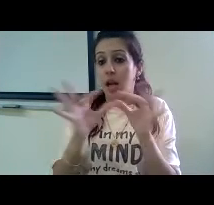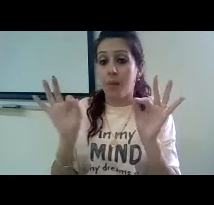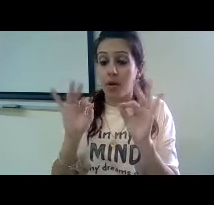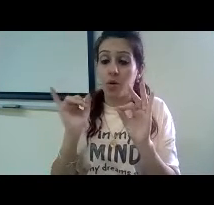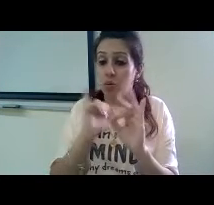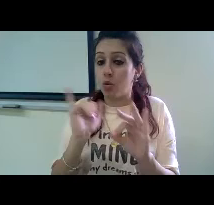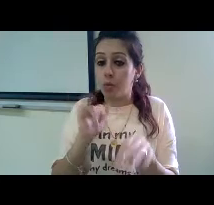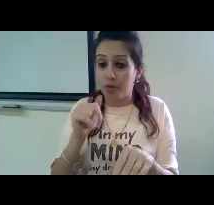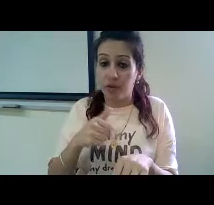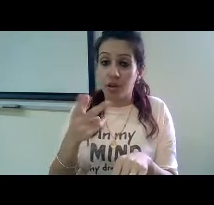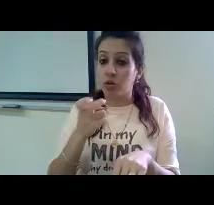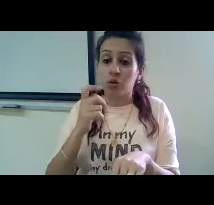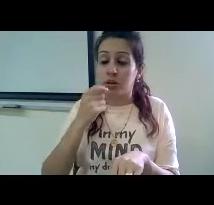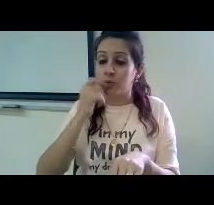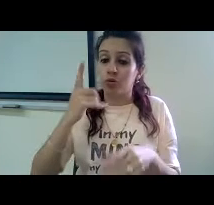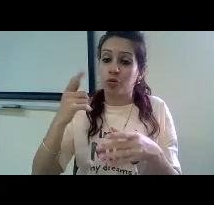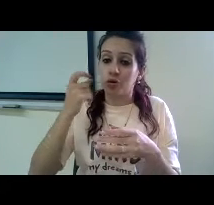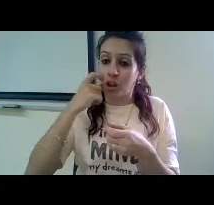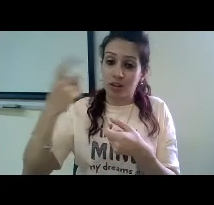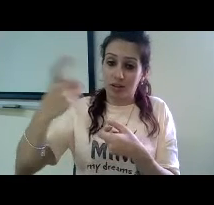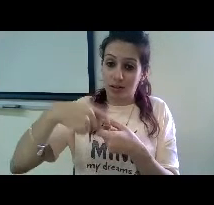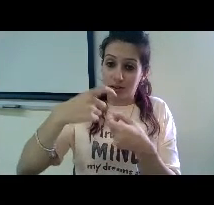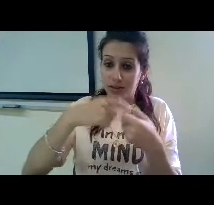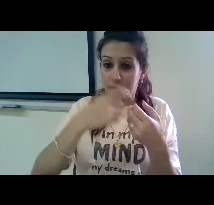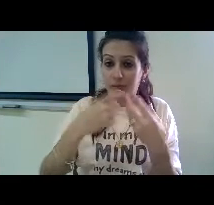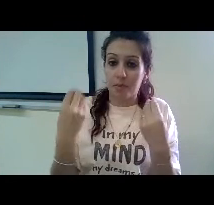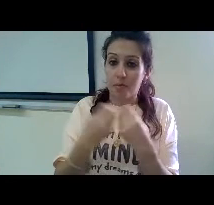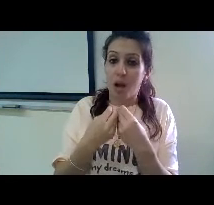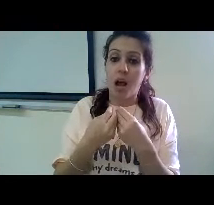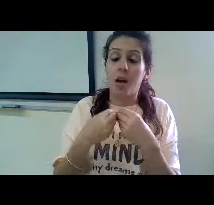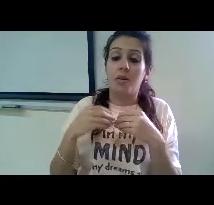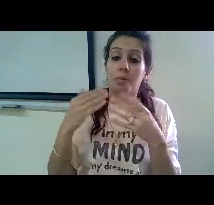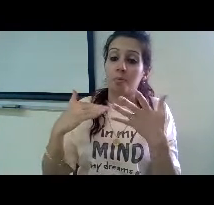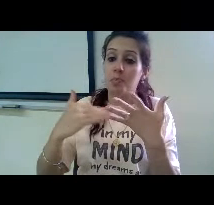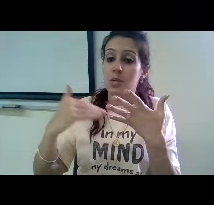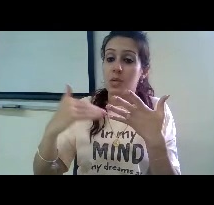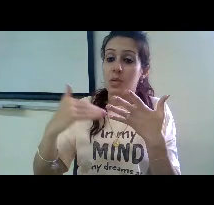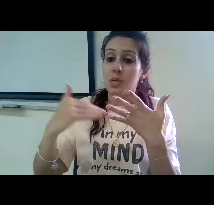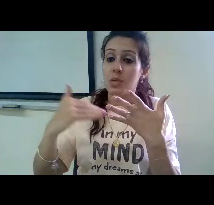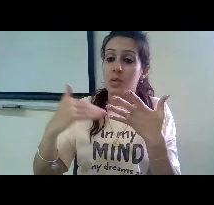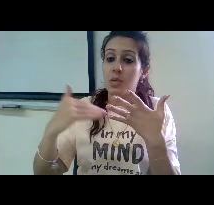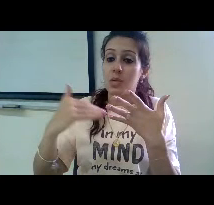the coalition of all efforts, on all levels to make this a successful process.